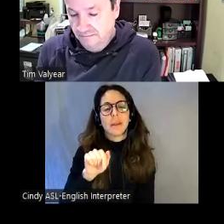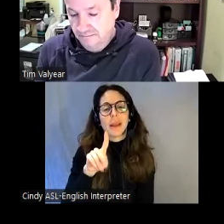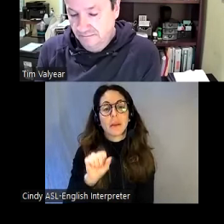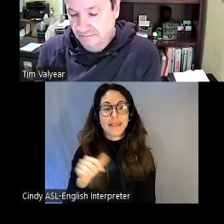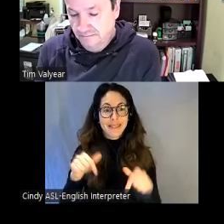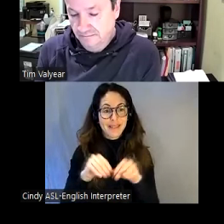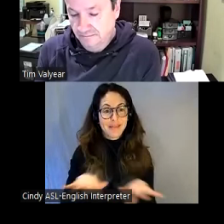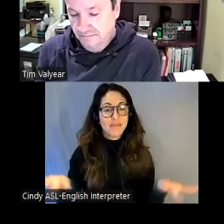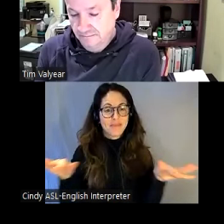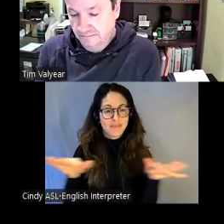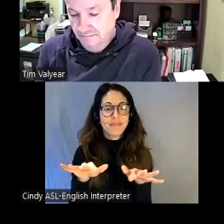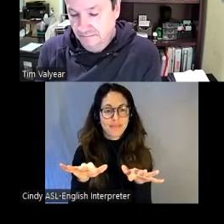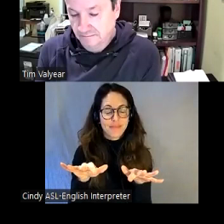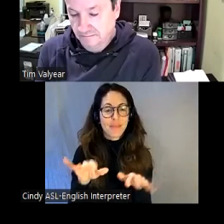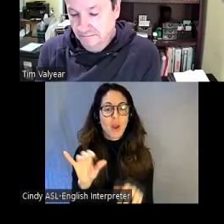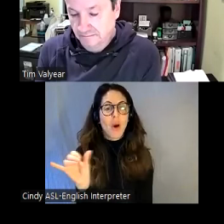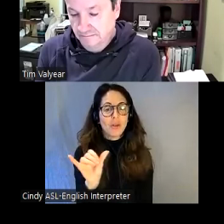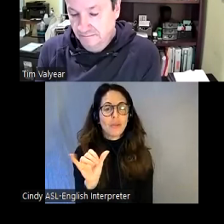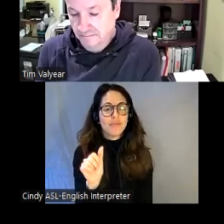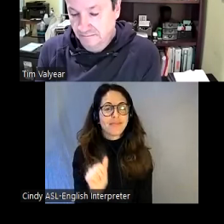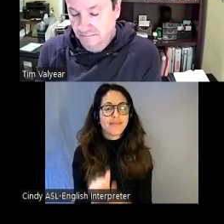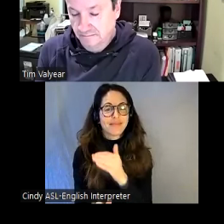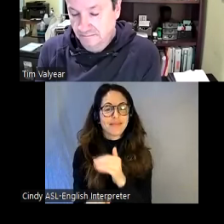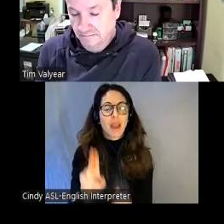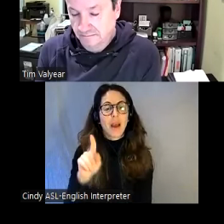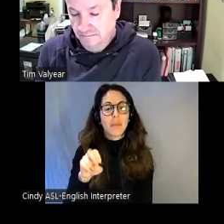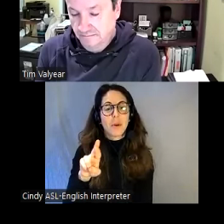quois confederacy and the Ojibwe to share and care for